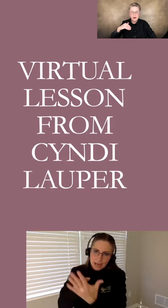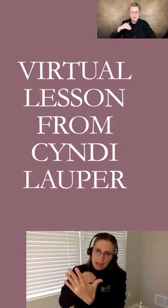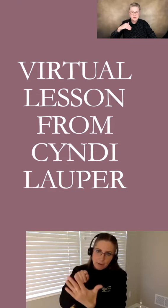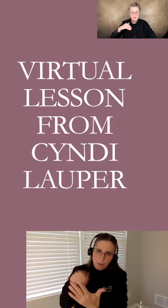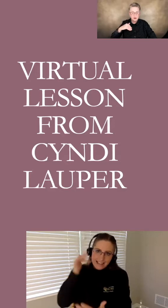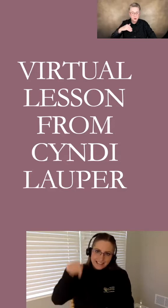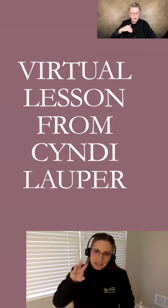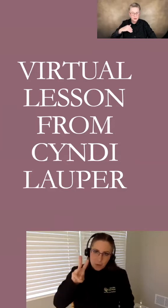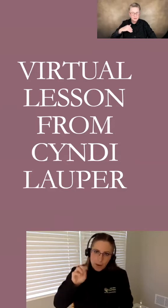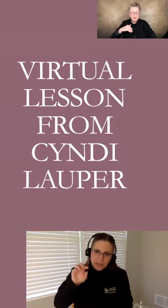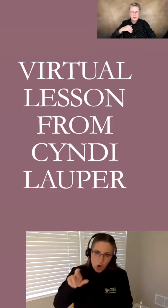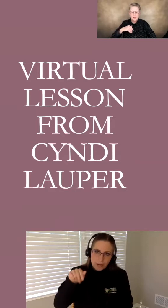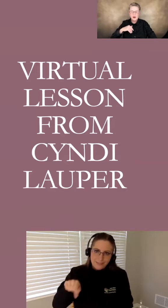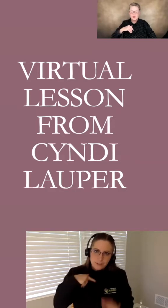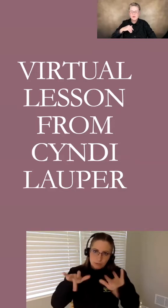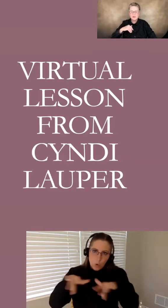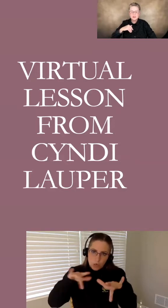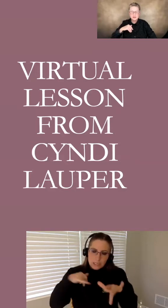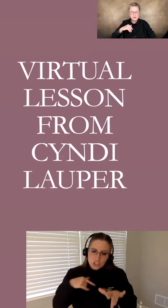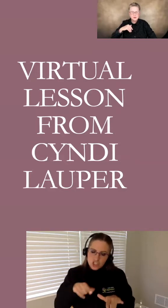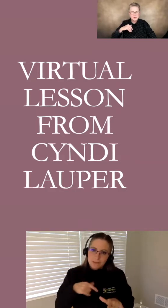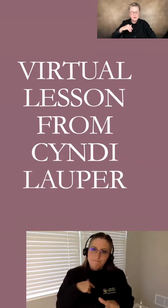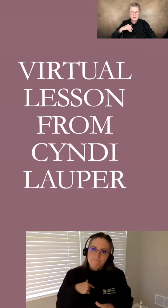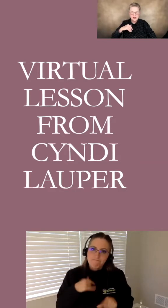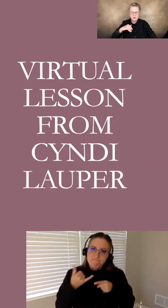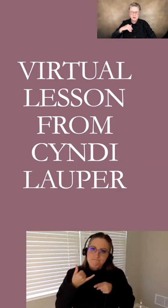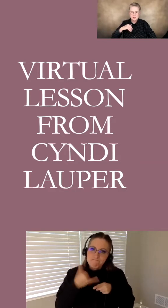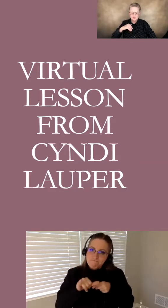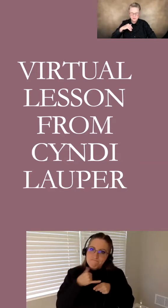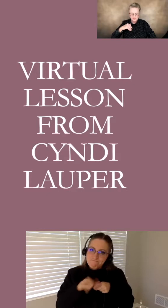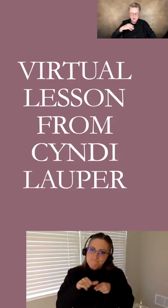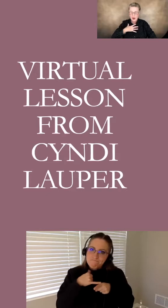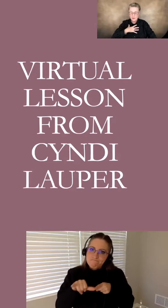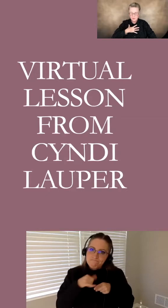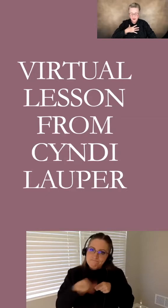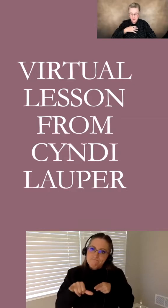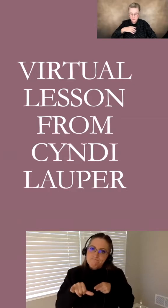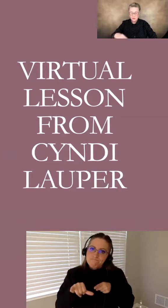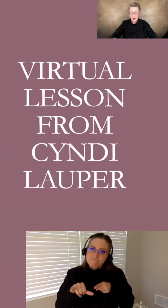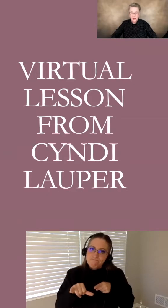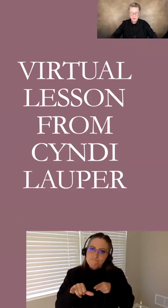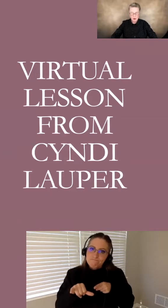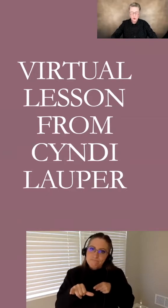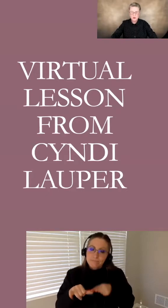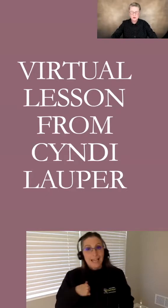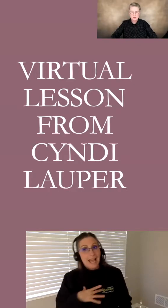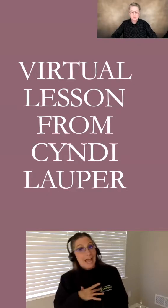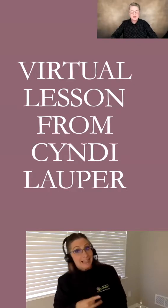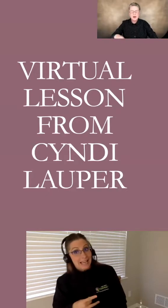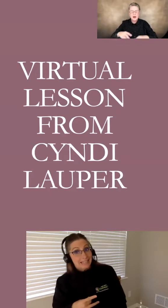it's being recorded however she did use some language that I do like but I won't use . . .